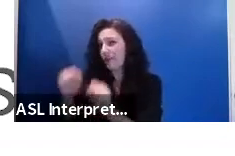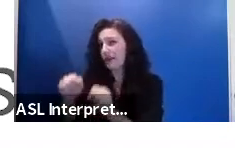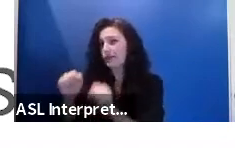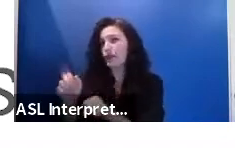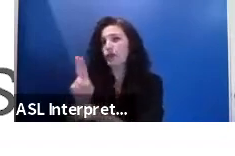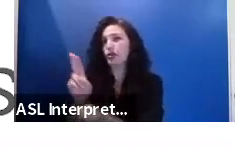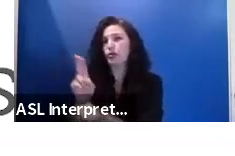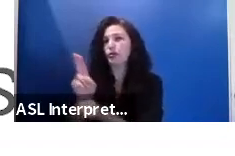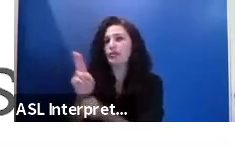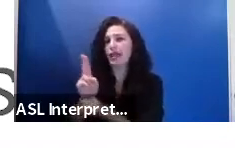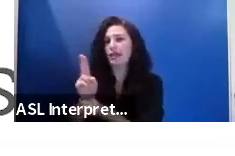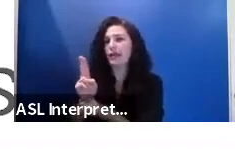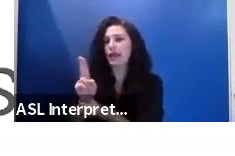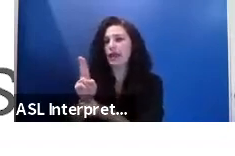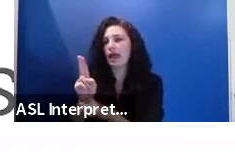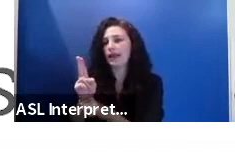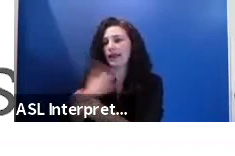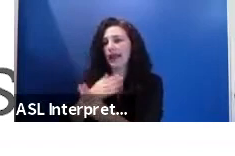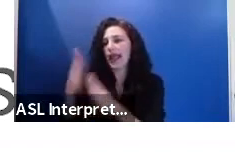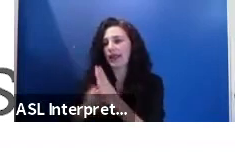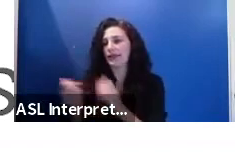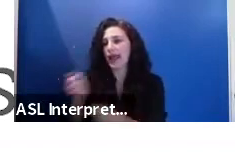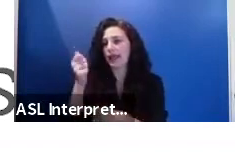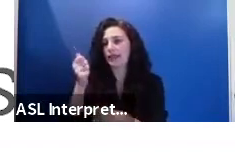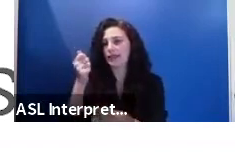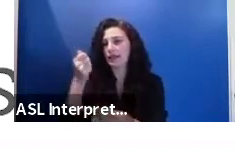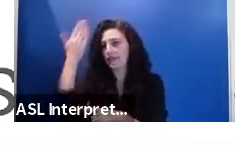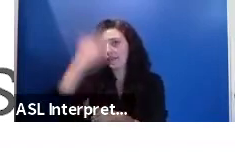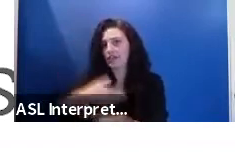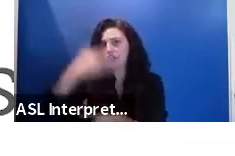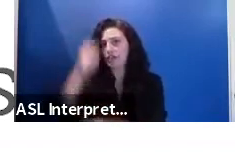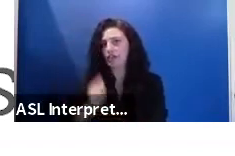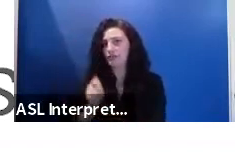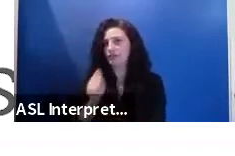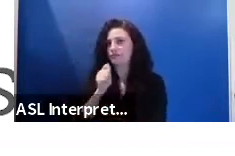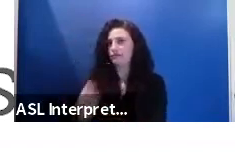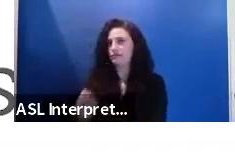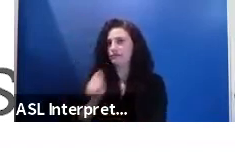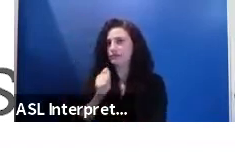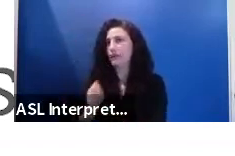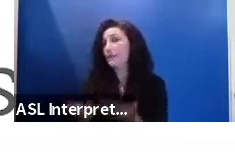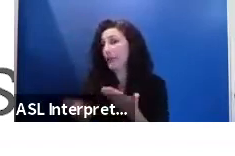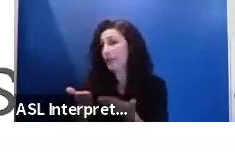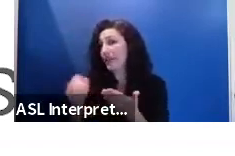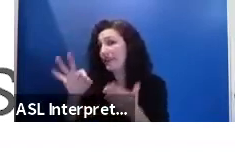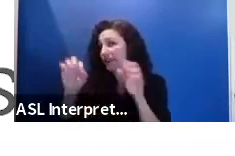while moving from a makeup and hair station to the set or on set between takes, et cetera. Obviously wearing a regular mask might